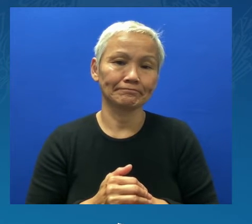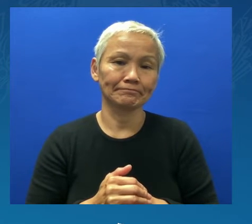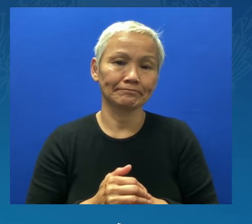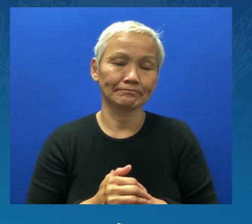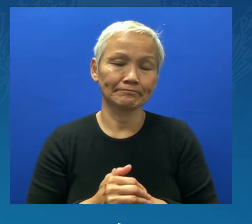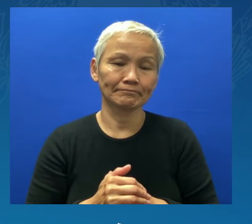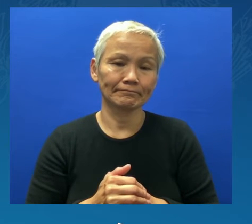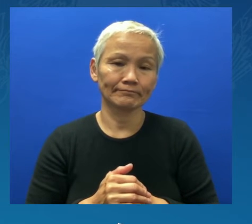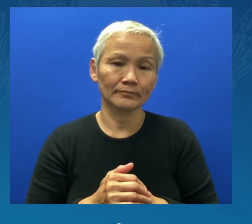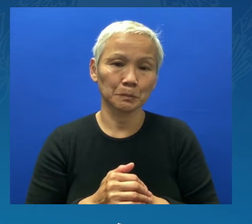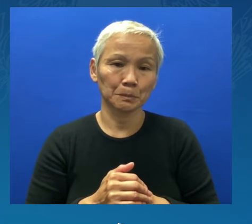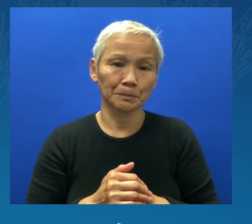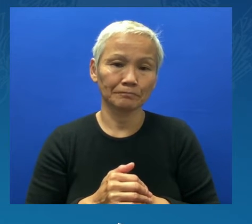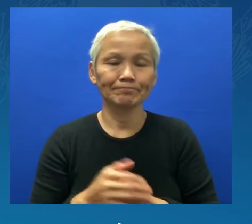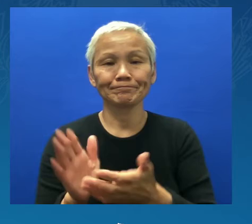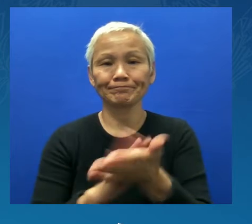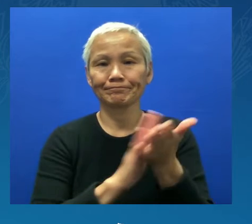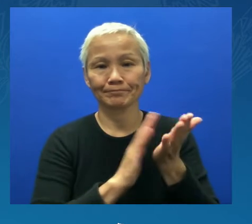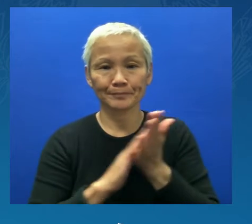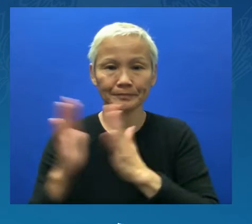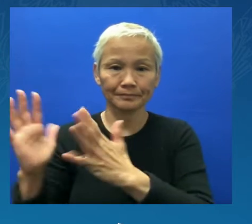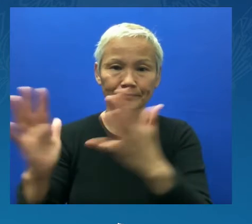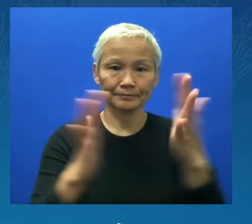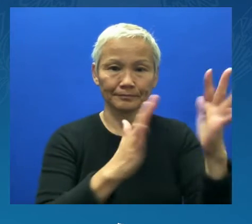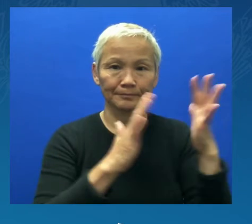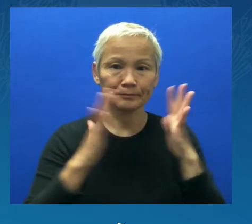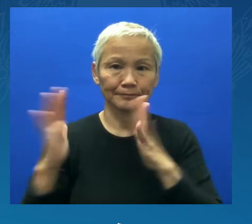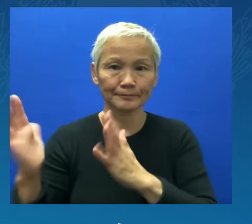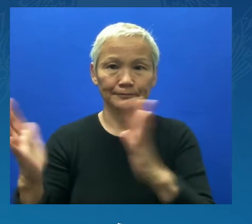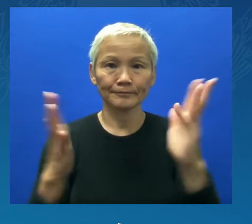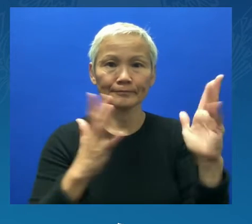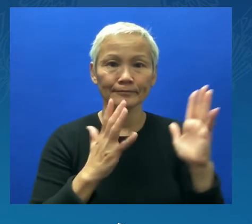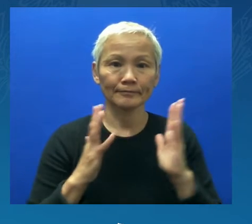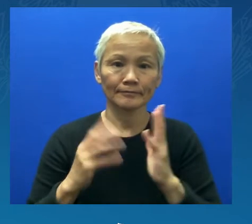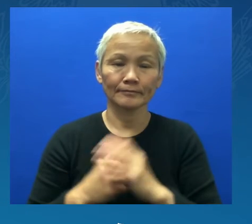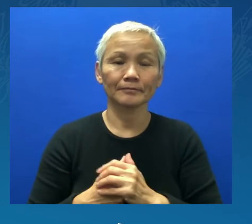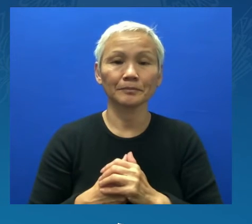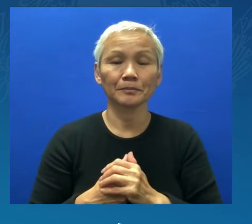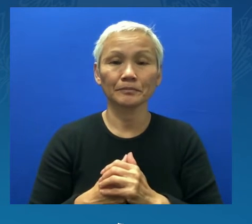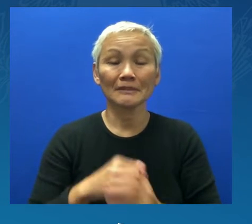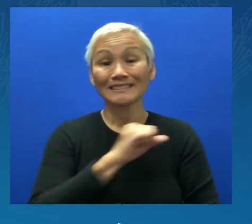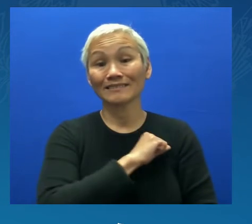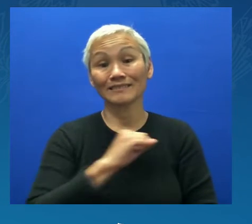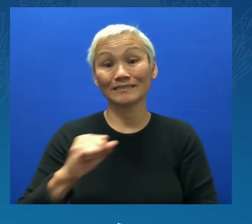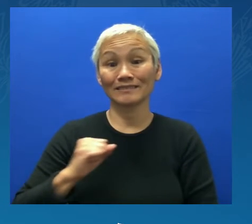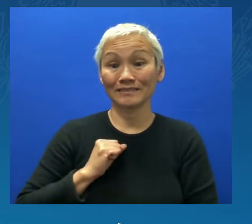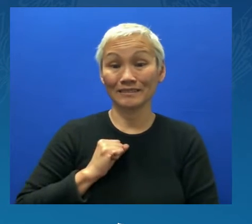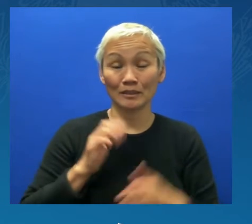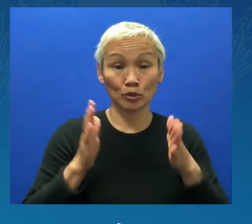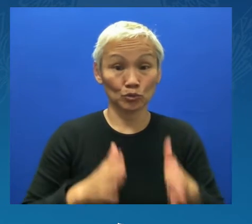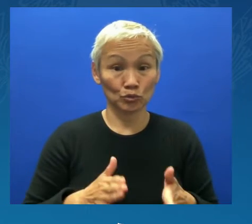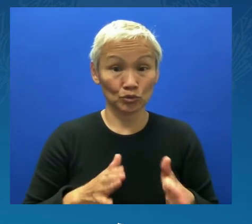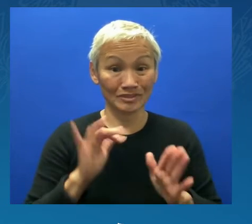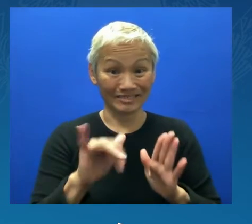And so, when I was in the Senate dealing with this, one of the proposals -- and that is still part of our agenda